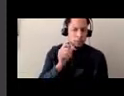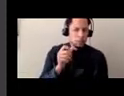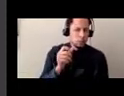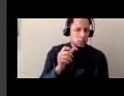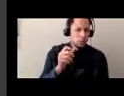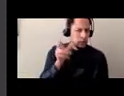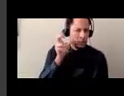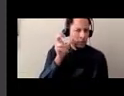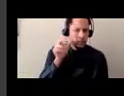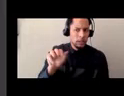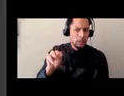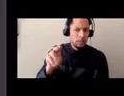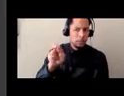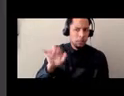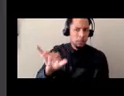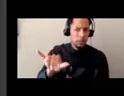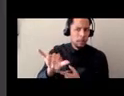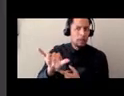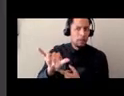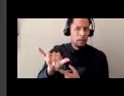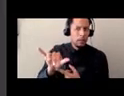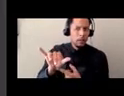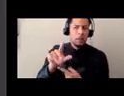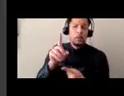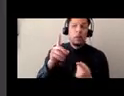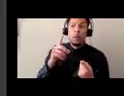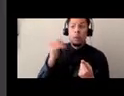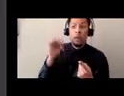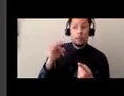With your permission I will read your chat comment.